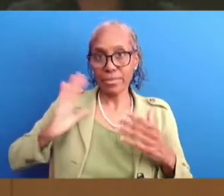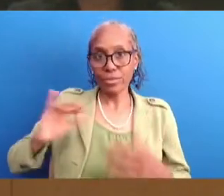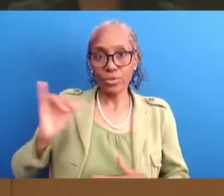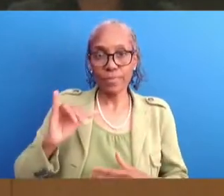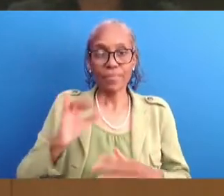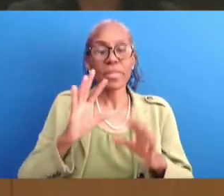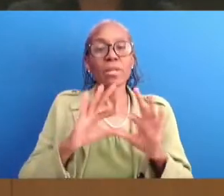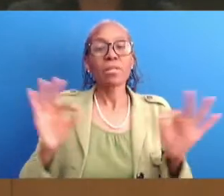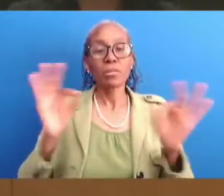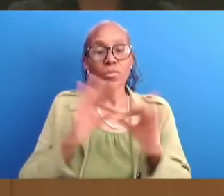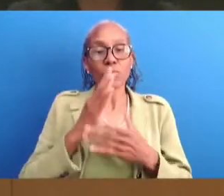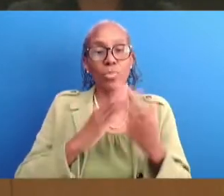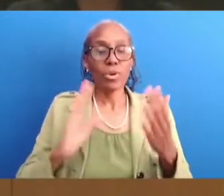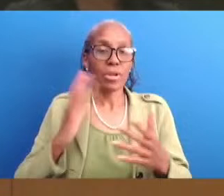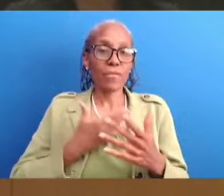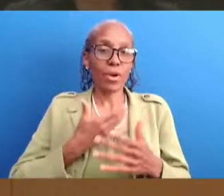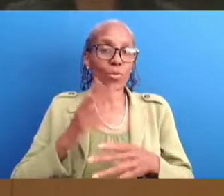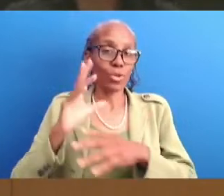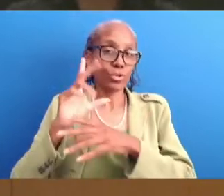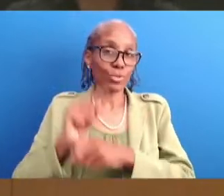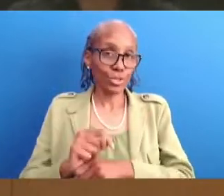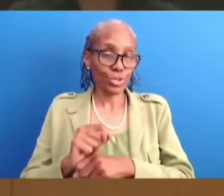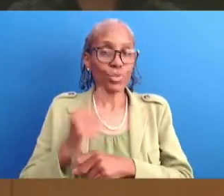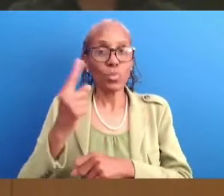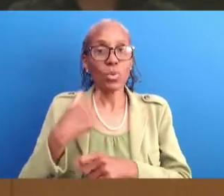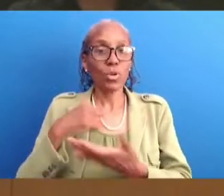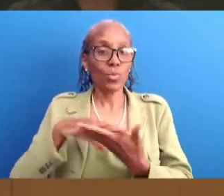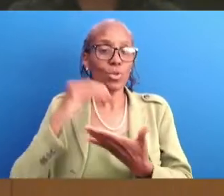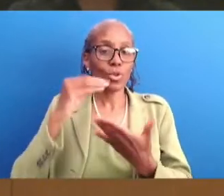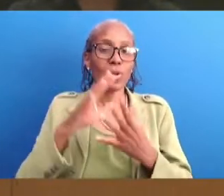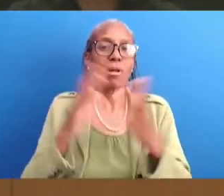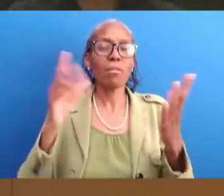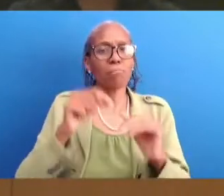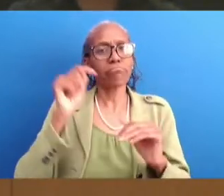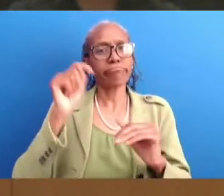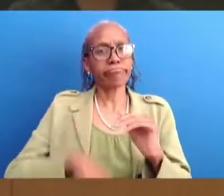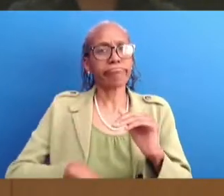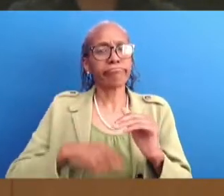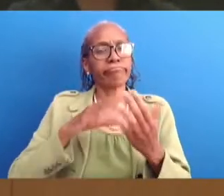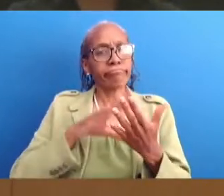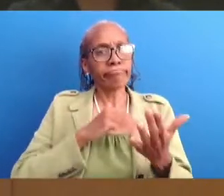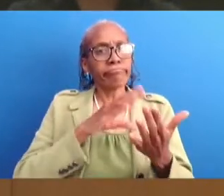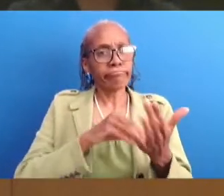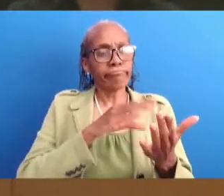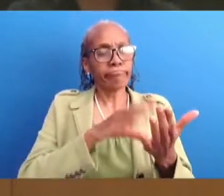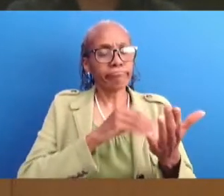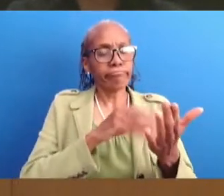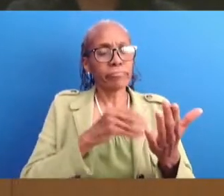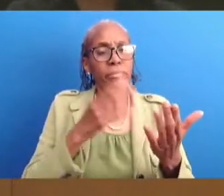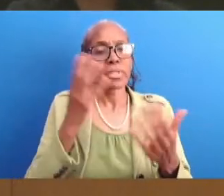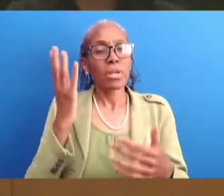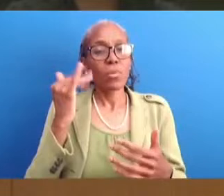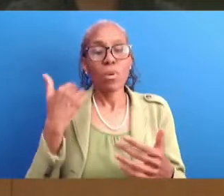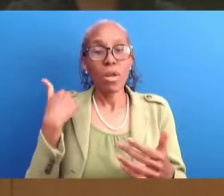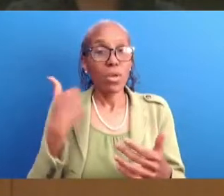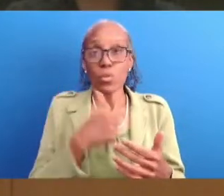BEING INFORMED BY OUR PAST. IT'S AN IMPORTANT PART OF OUR